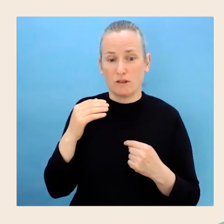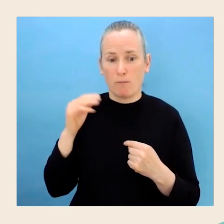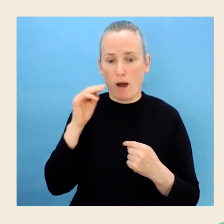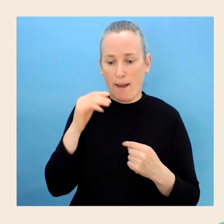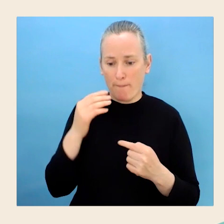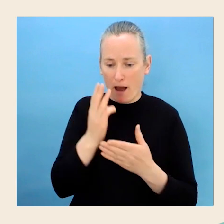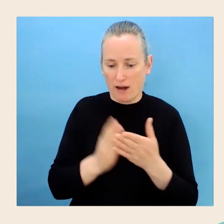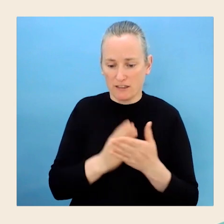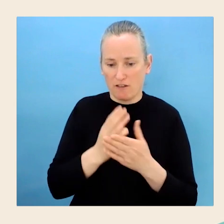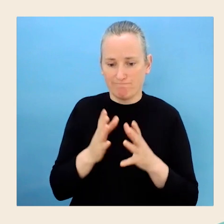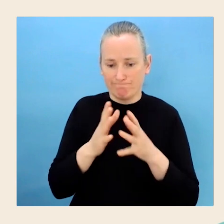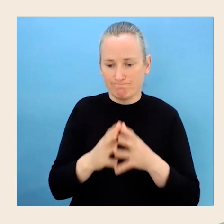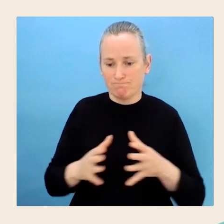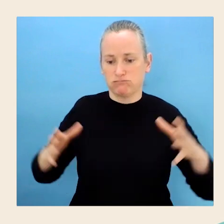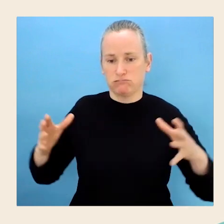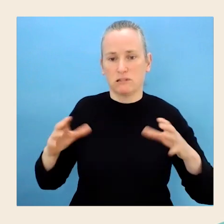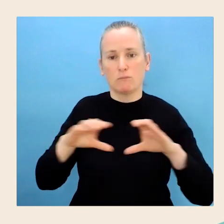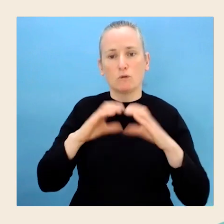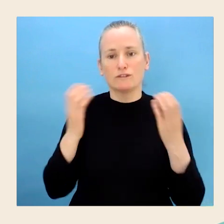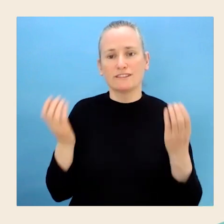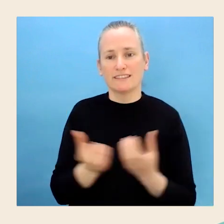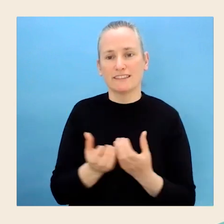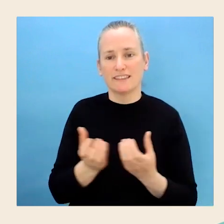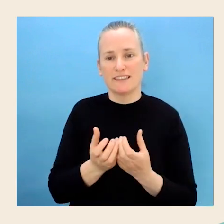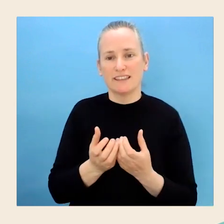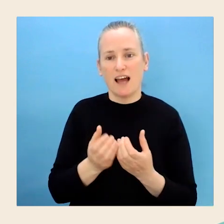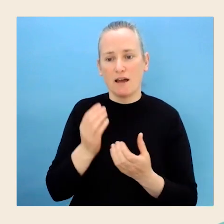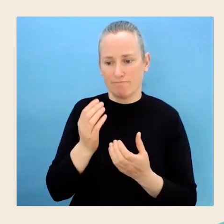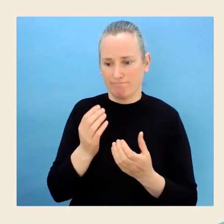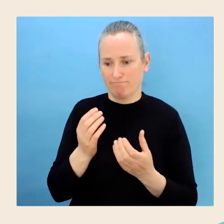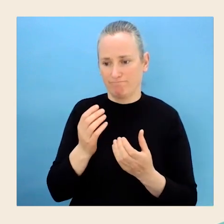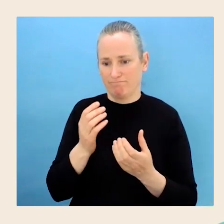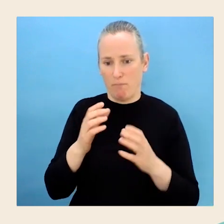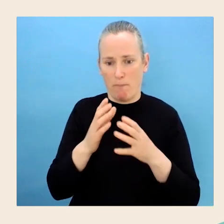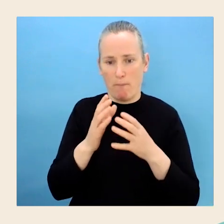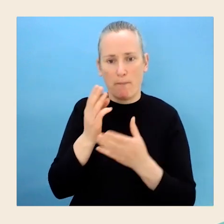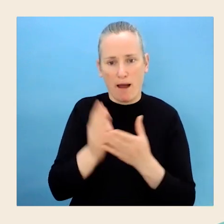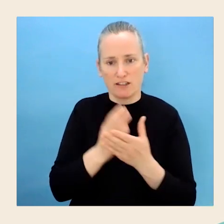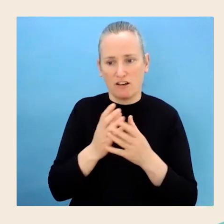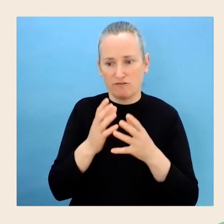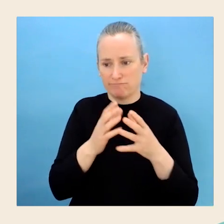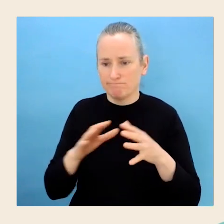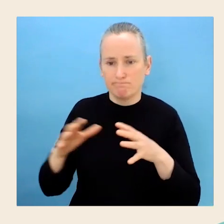I'm part of a larger movement and I think that's what is really necessary